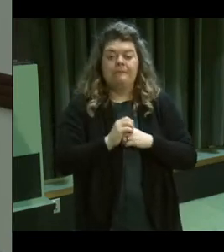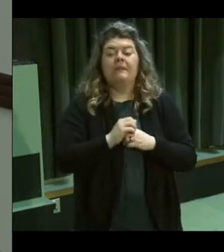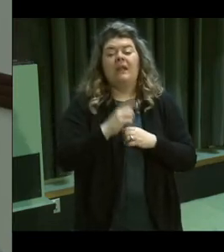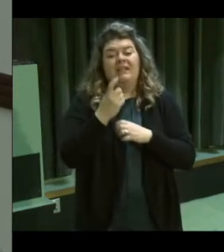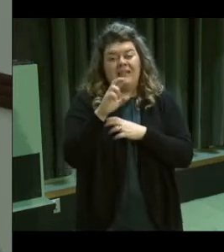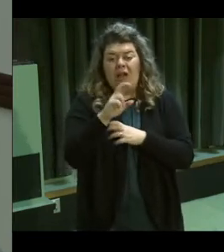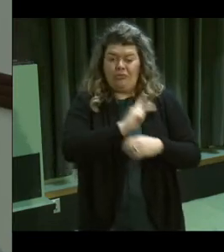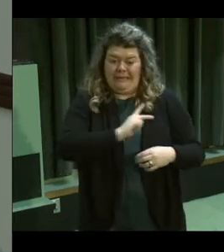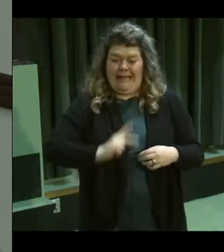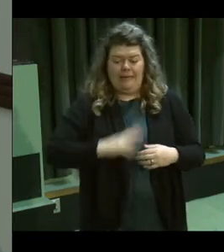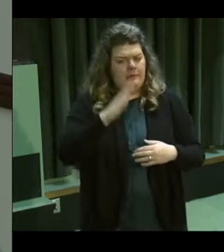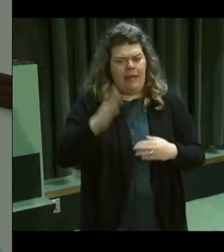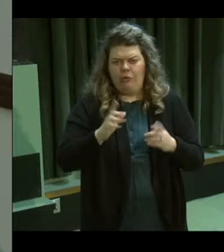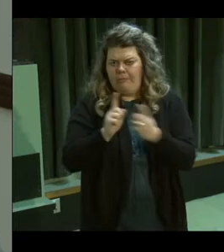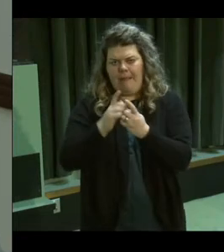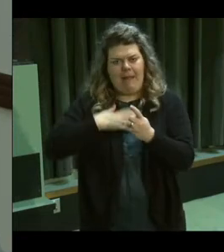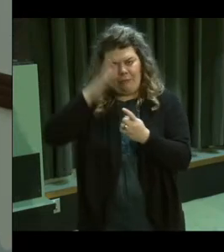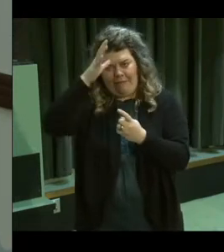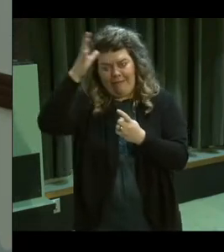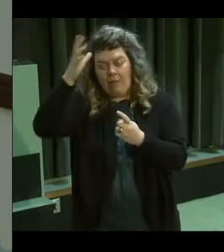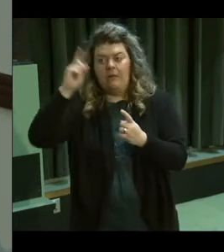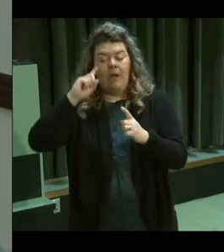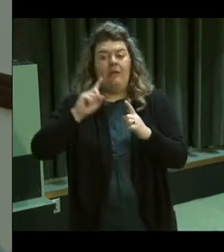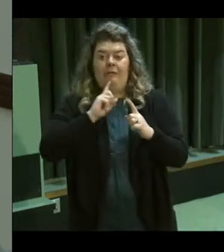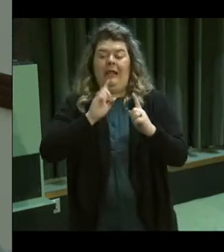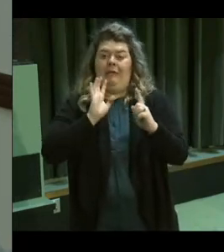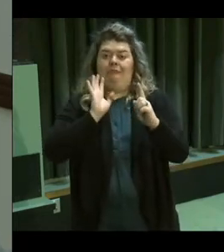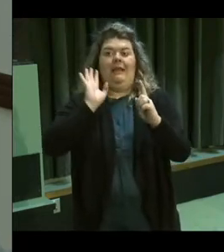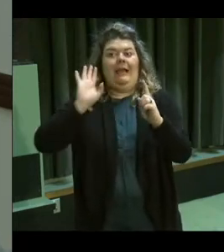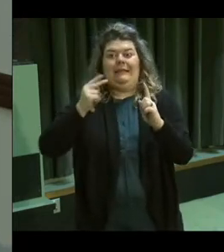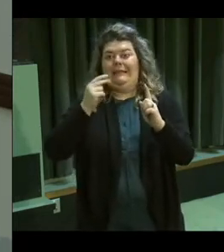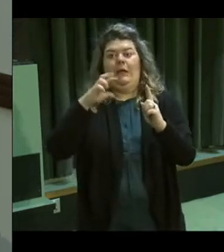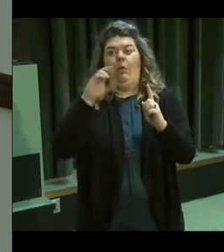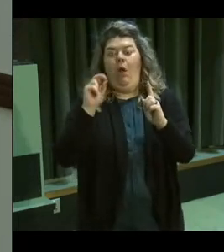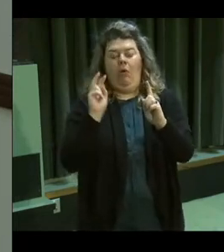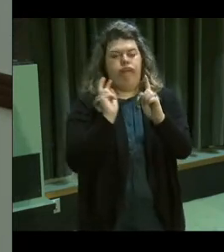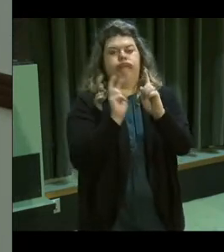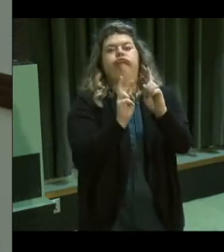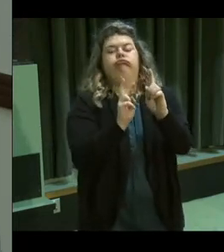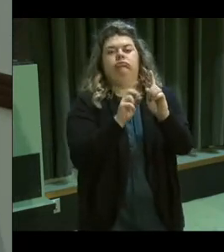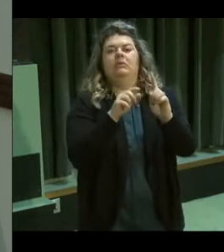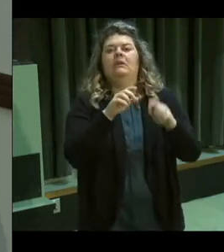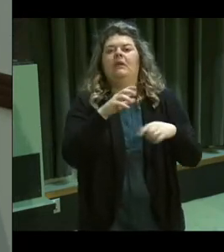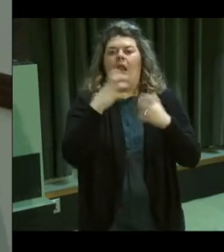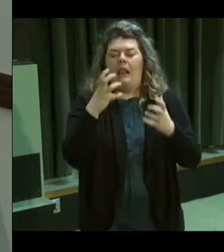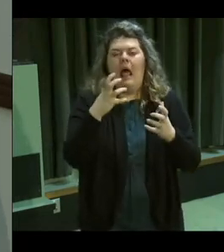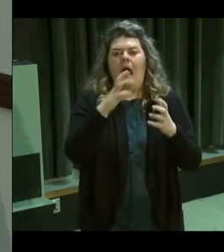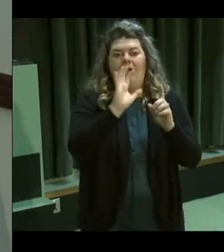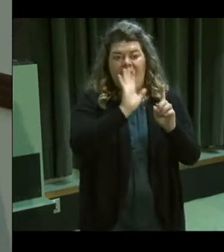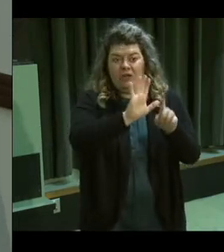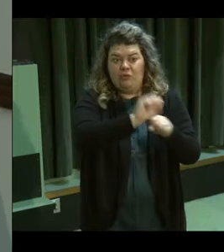my grandfather never met, he was my grandfather's hero and played